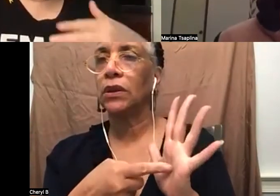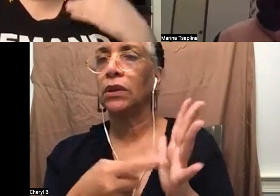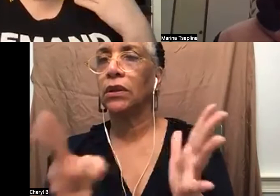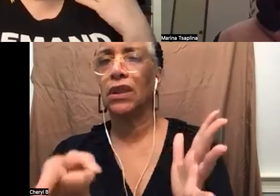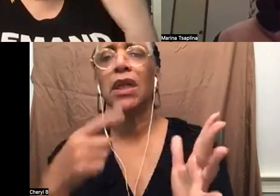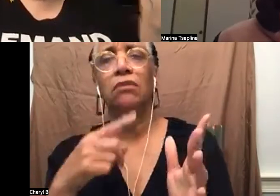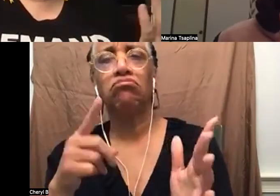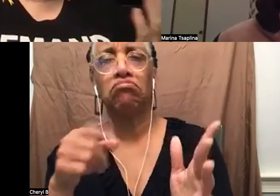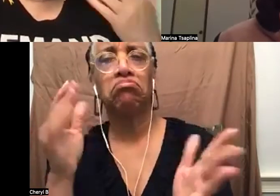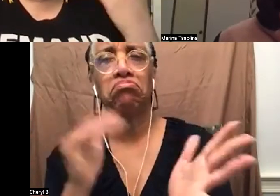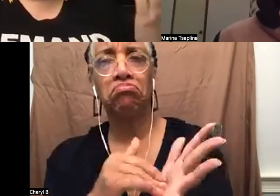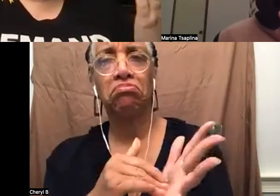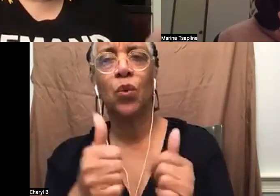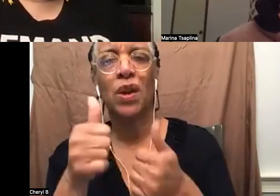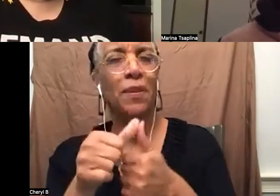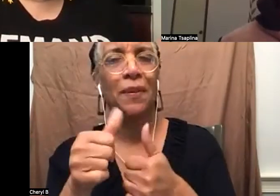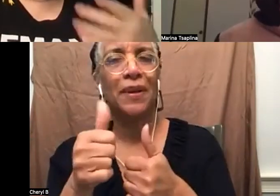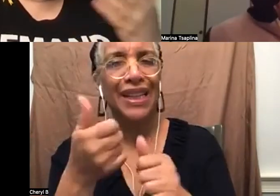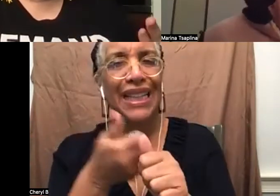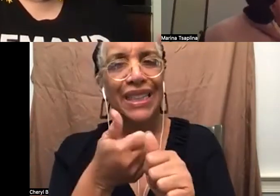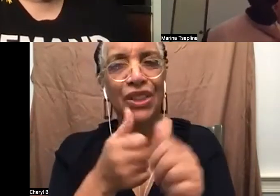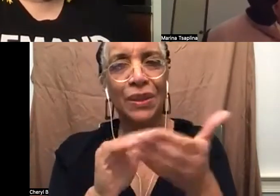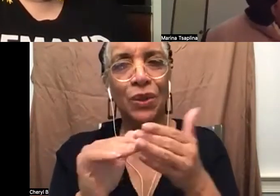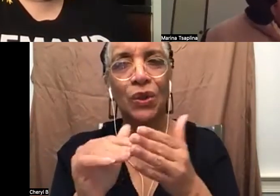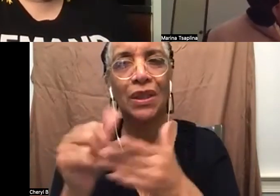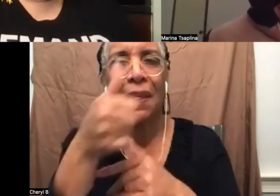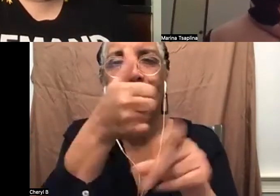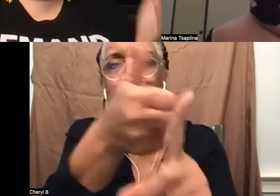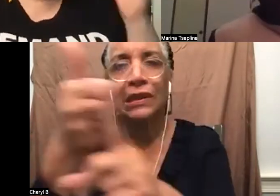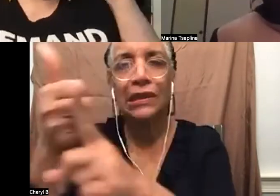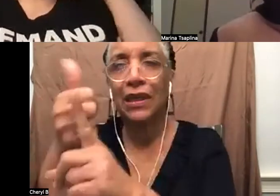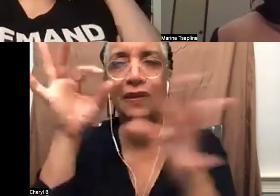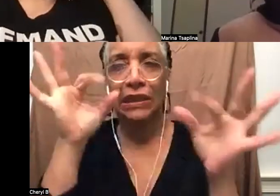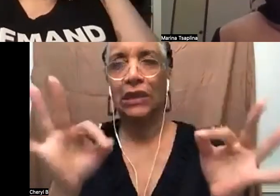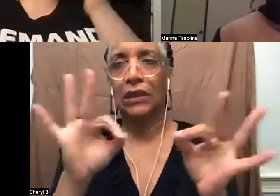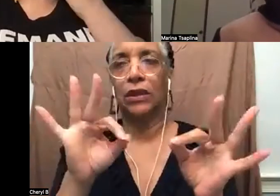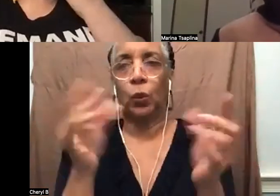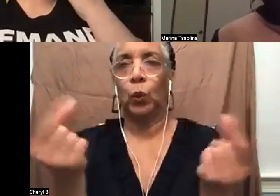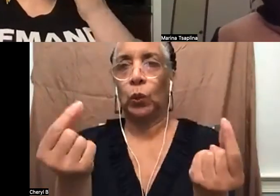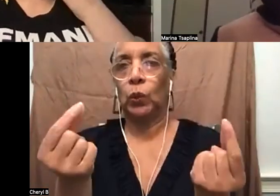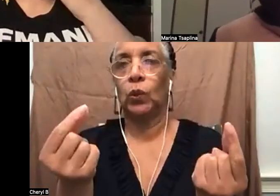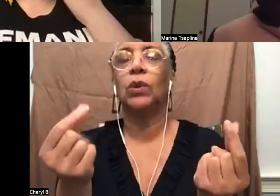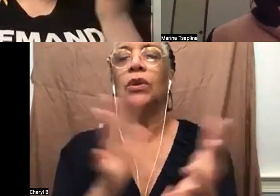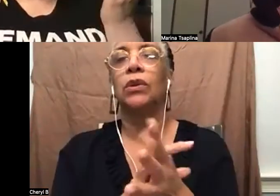that each community needs to make decisions for themselves about how to best go about things. Back in 2017